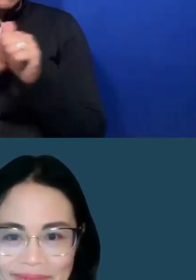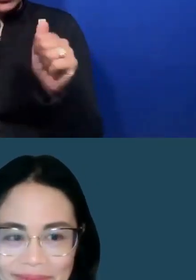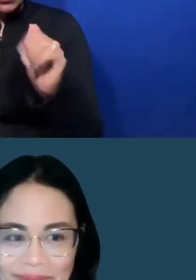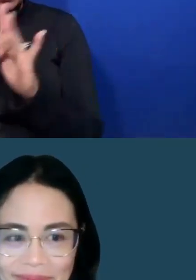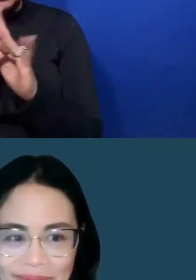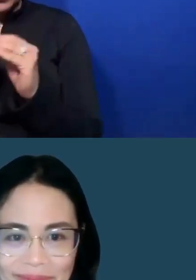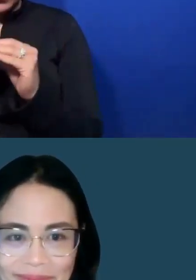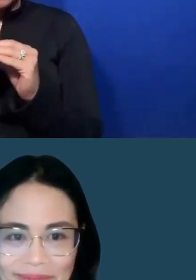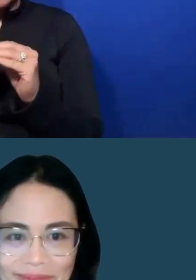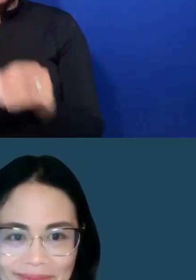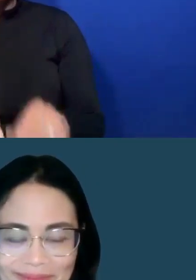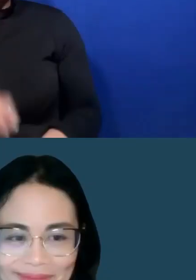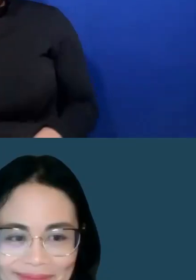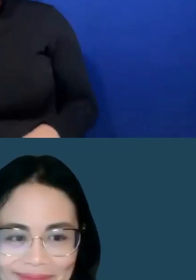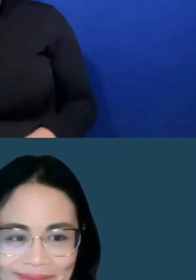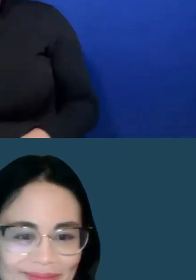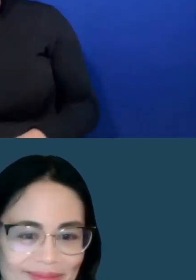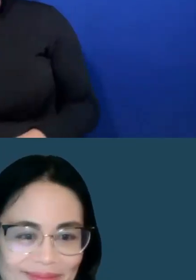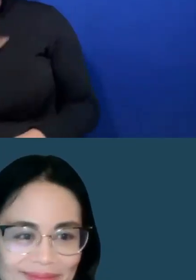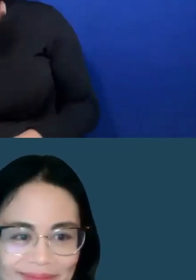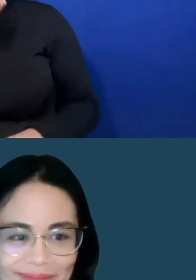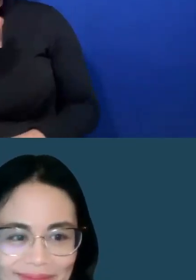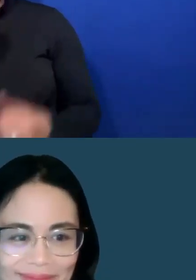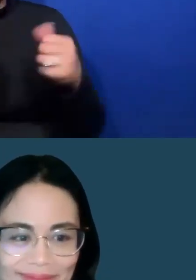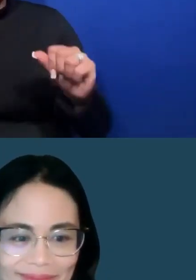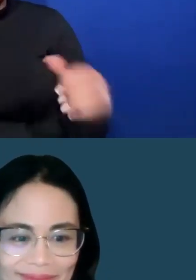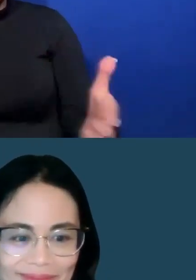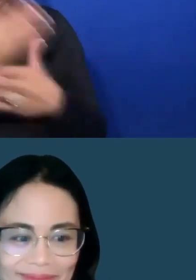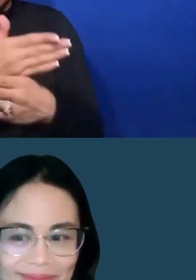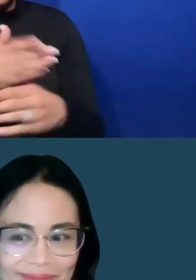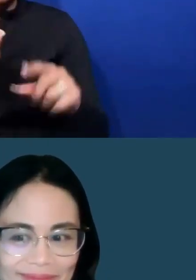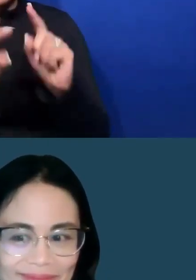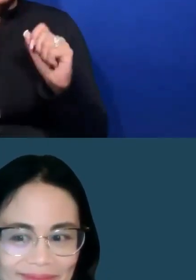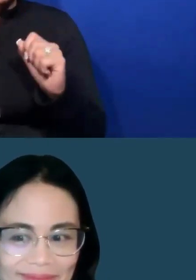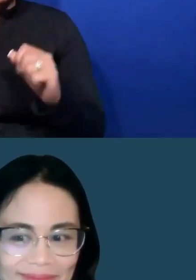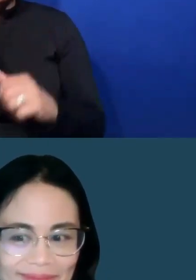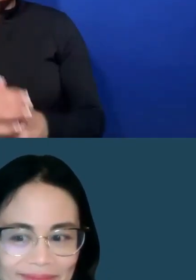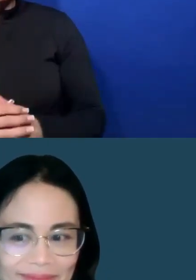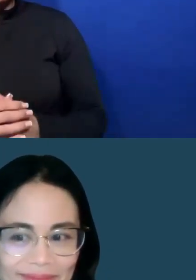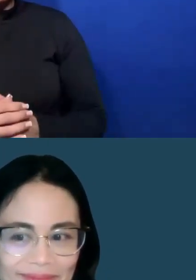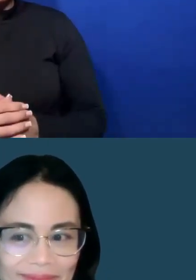Yusan: I don't mean to I don't mean to interrupt you, but that the changes that. are currently happening